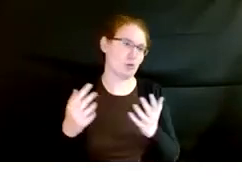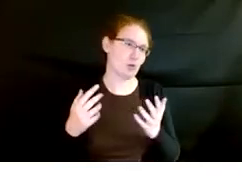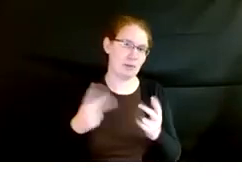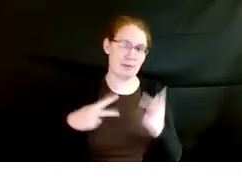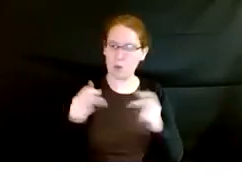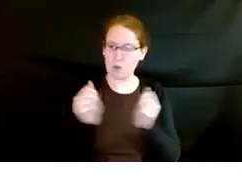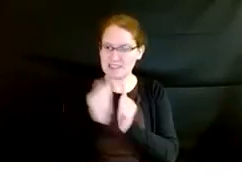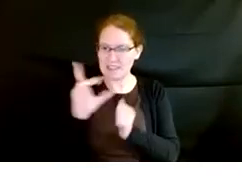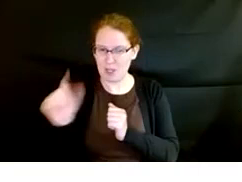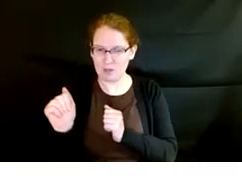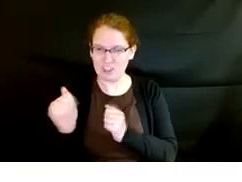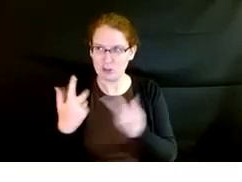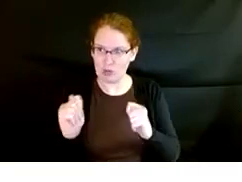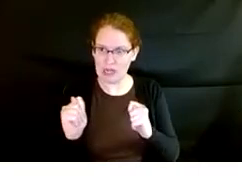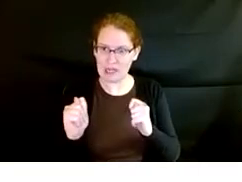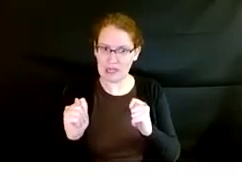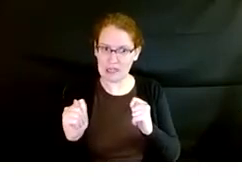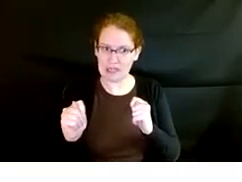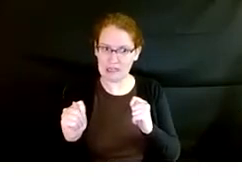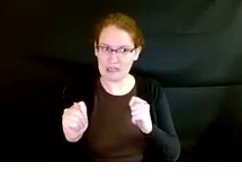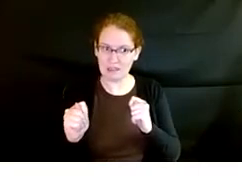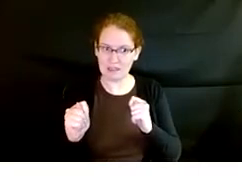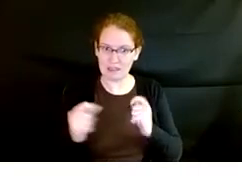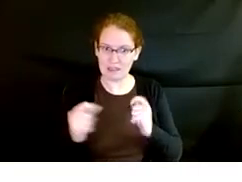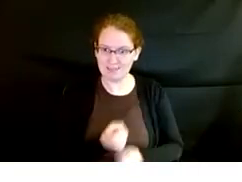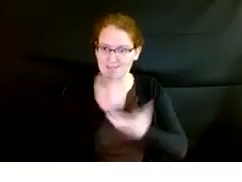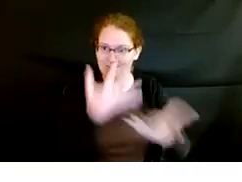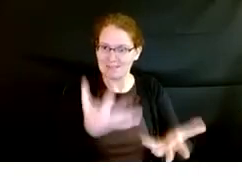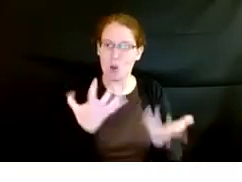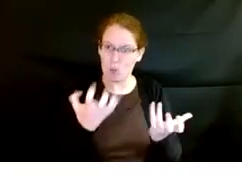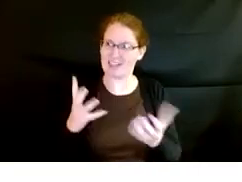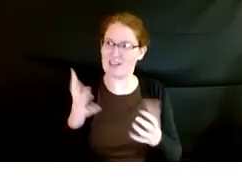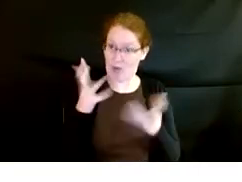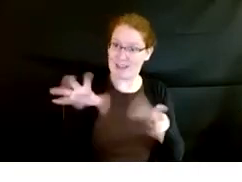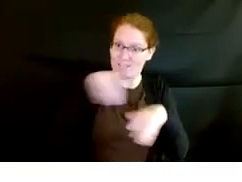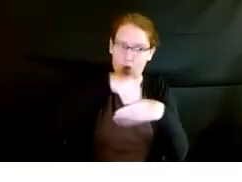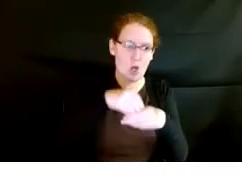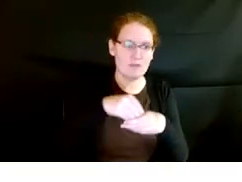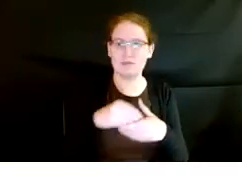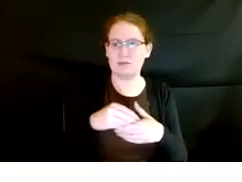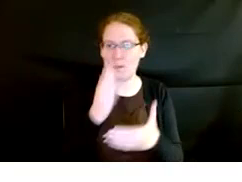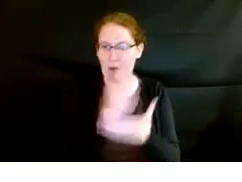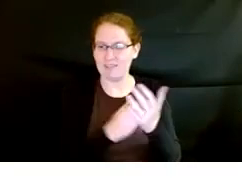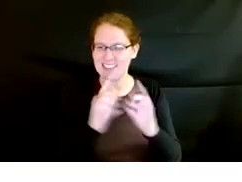try to speak up and offer to be a part of any of those kind of decisions, offer to be on those